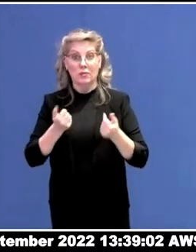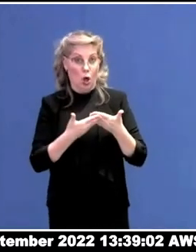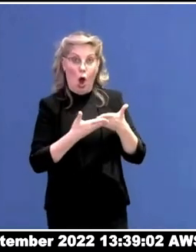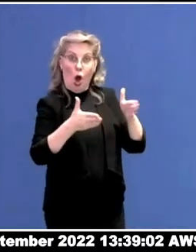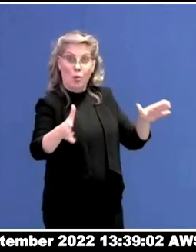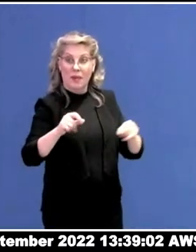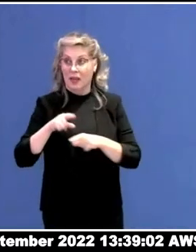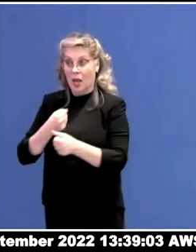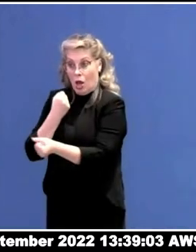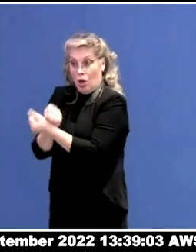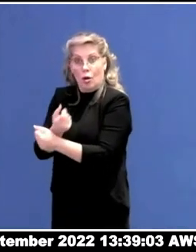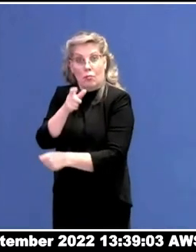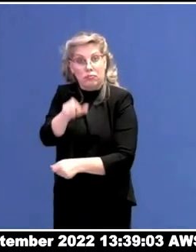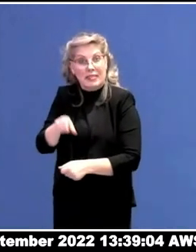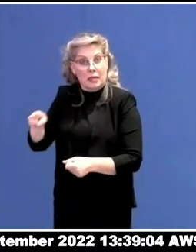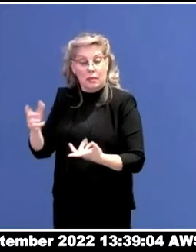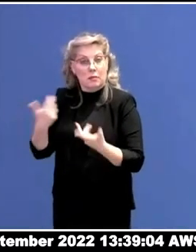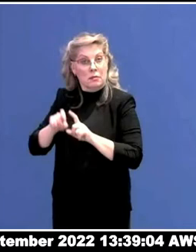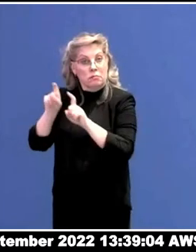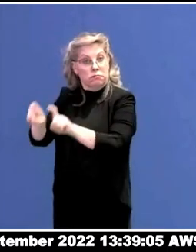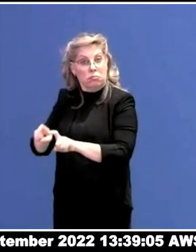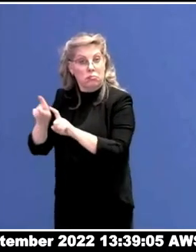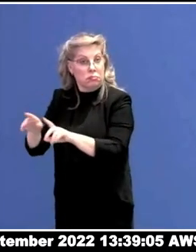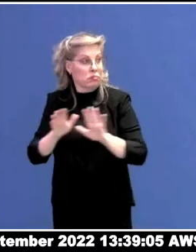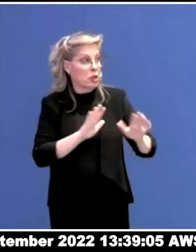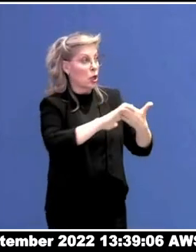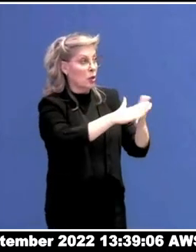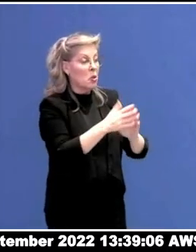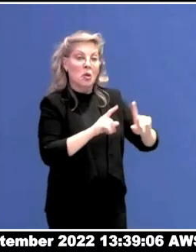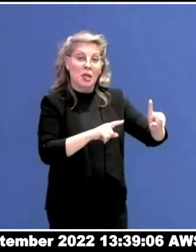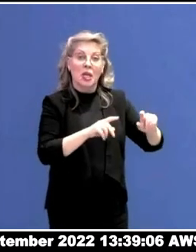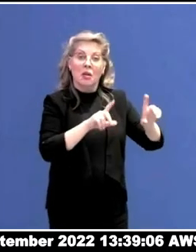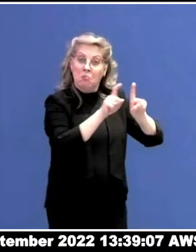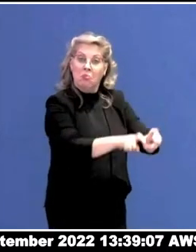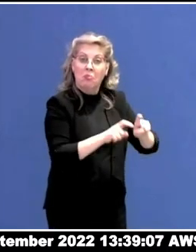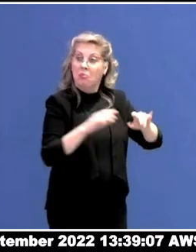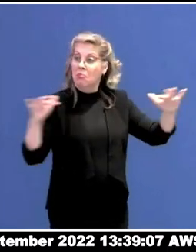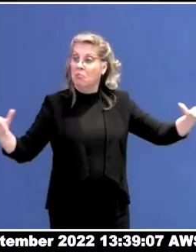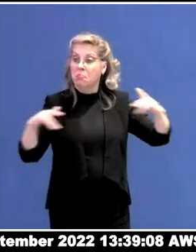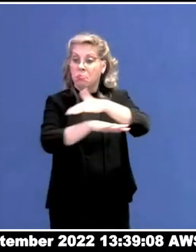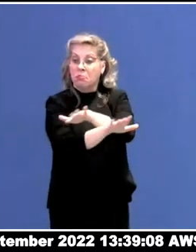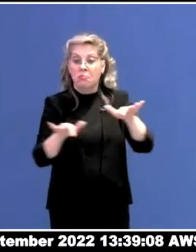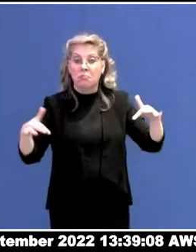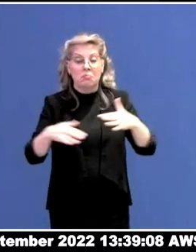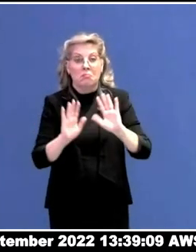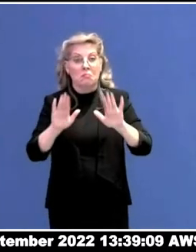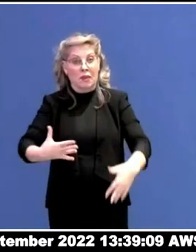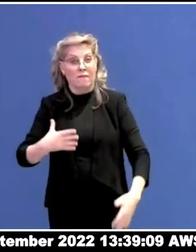So, it's about working from a position of being humane and respectful to other human